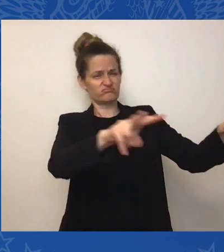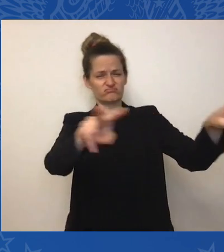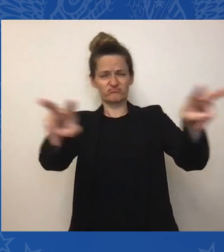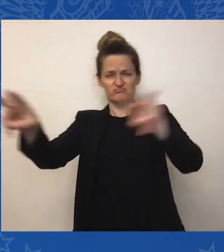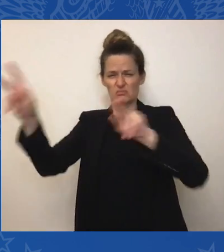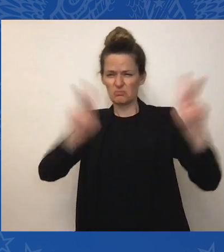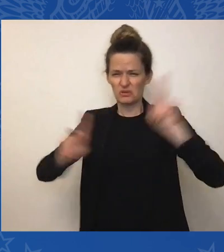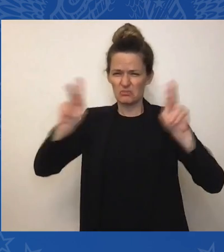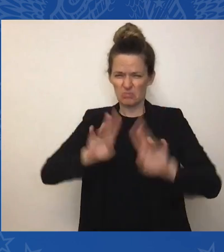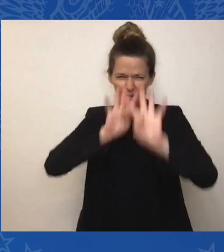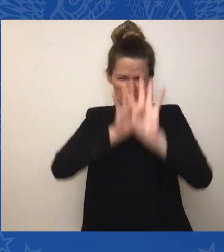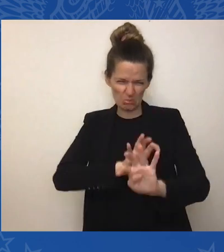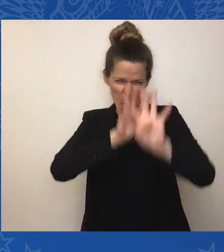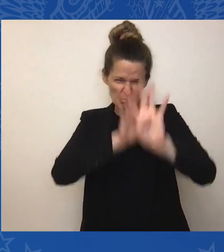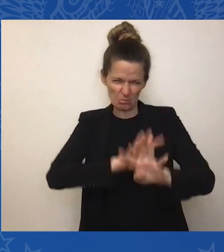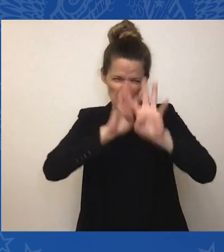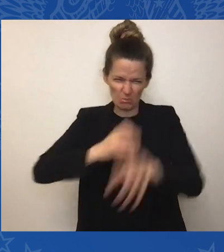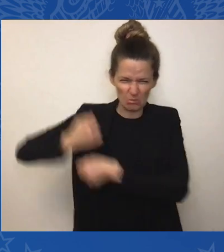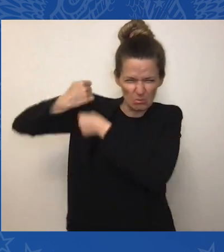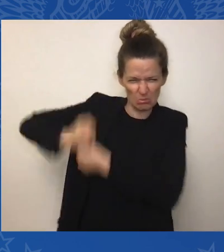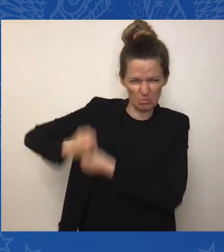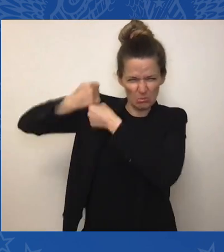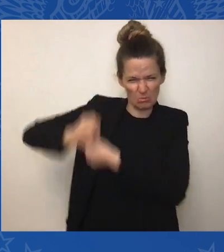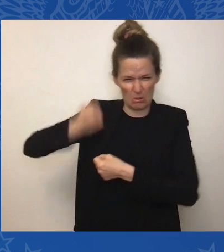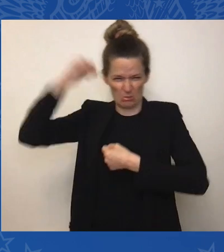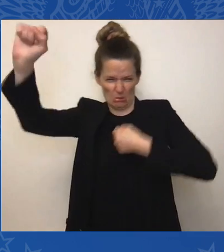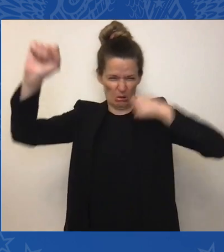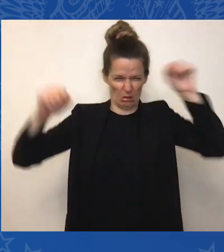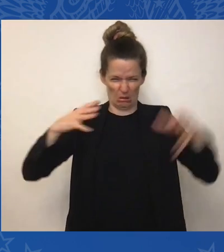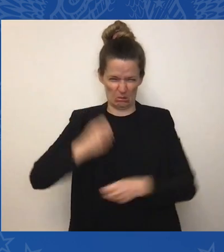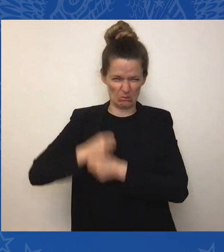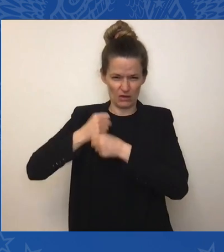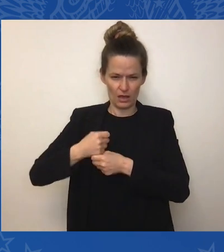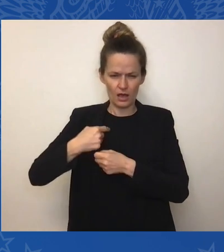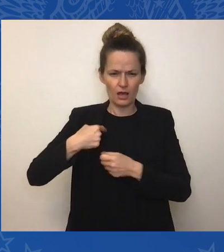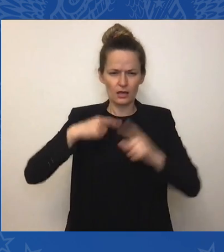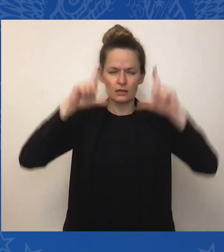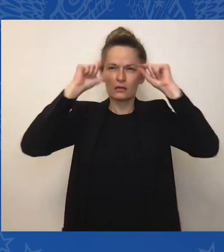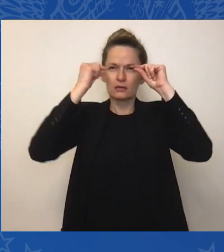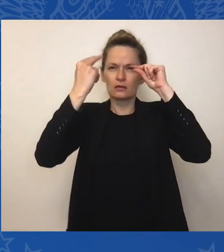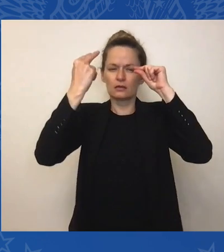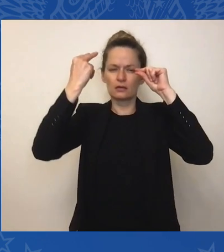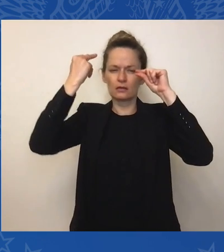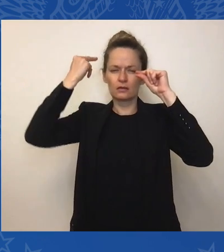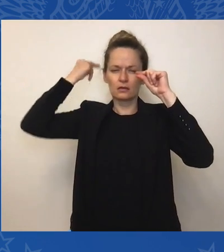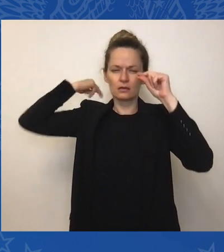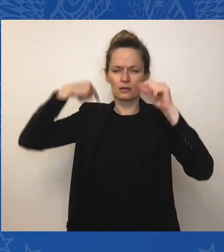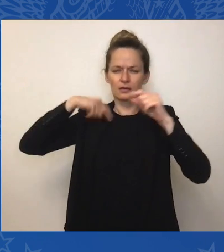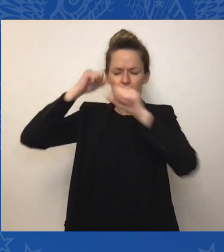Their veins bulging, preaching the same hate -- white supremacy;